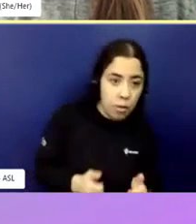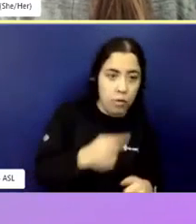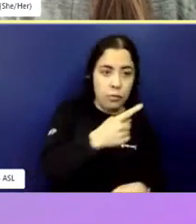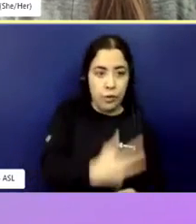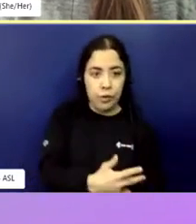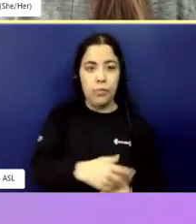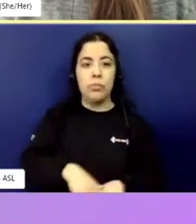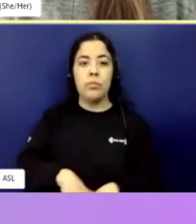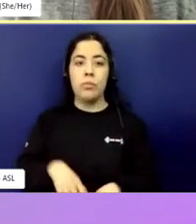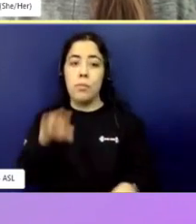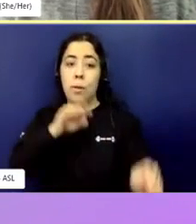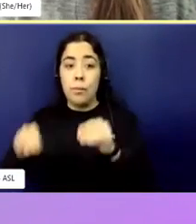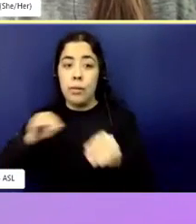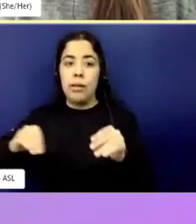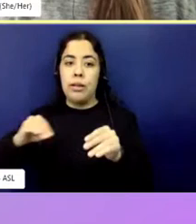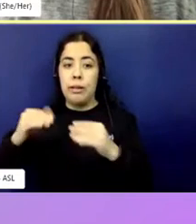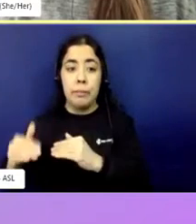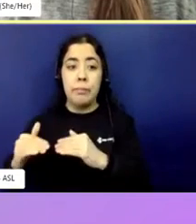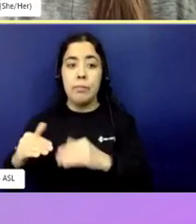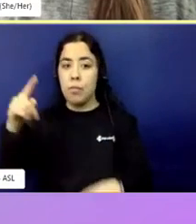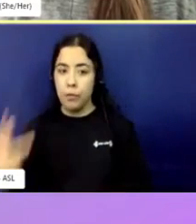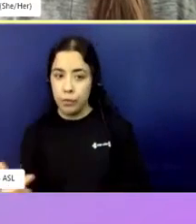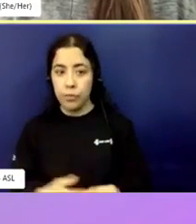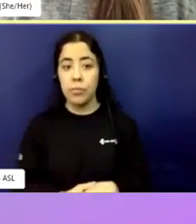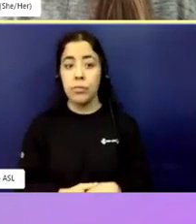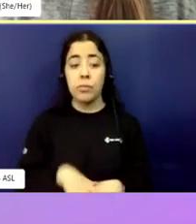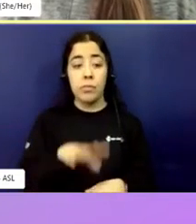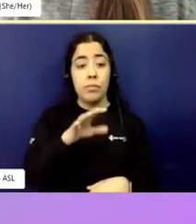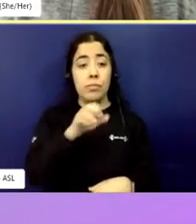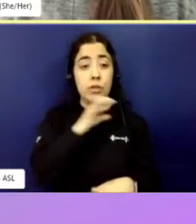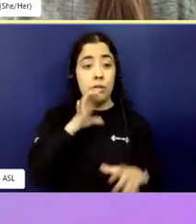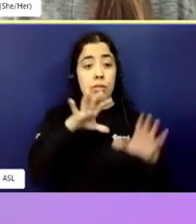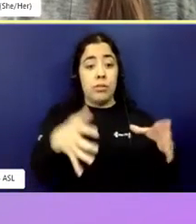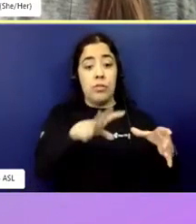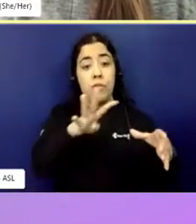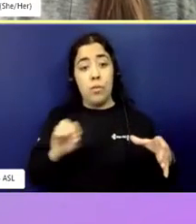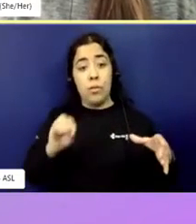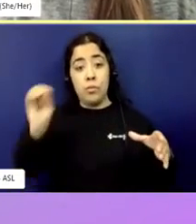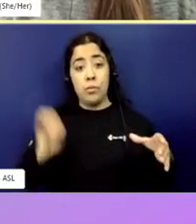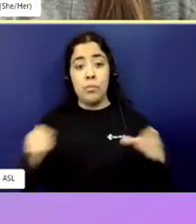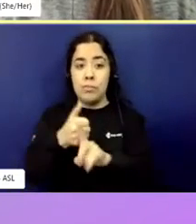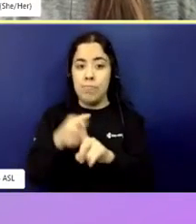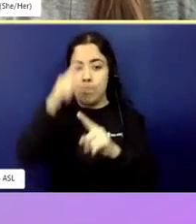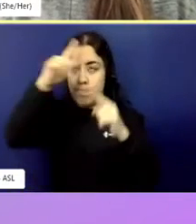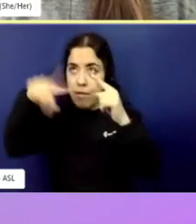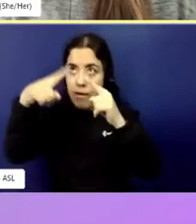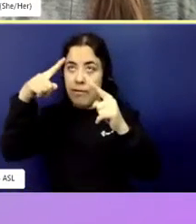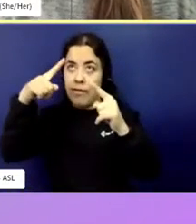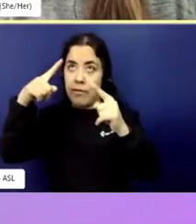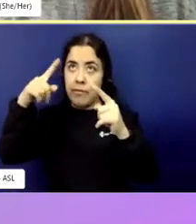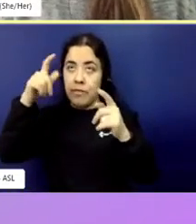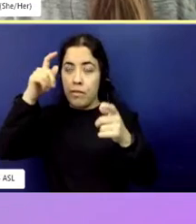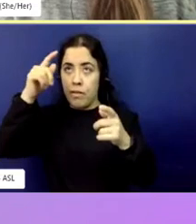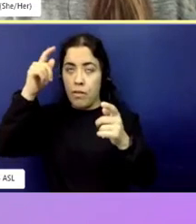1/3 of seniors have vision loss, 1/3 of seniors have various mobility issues, 40% of seniors have a cognitive